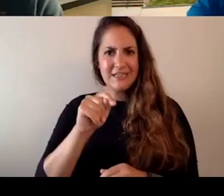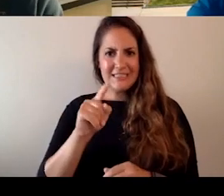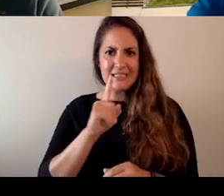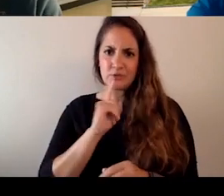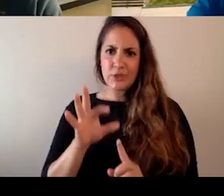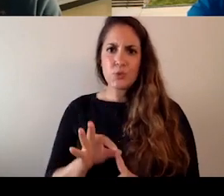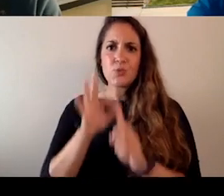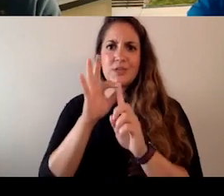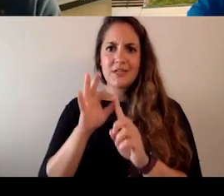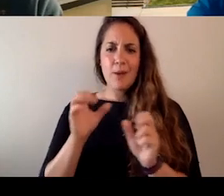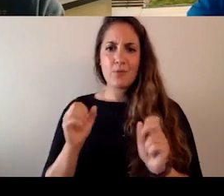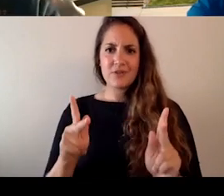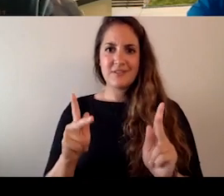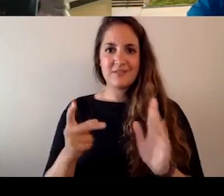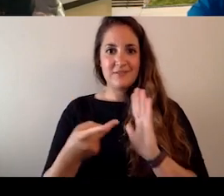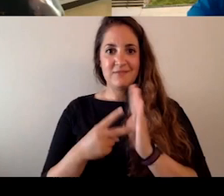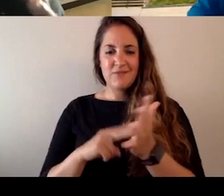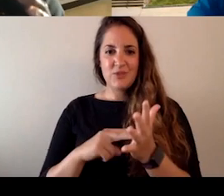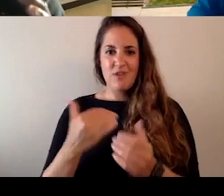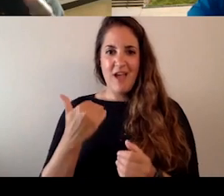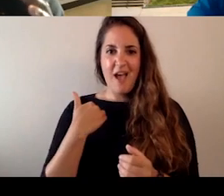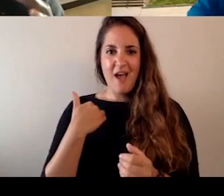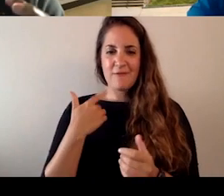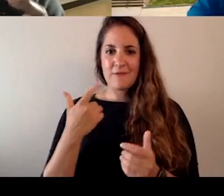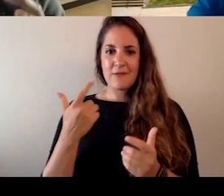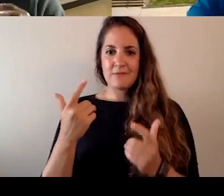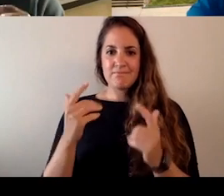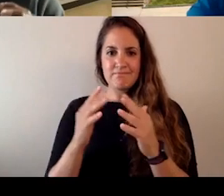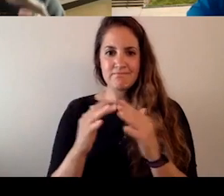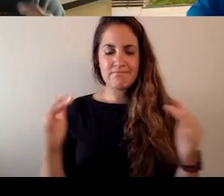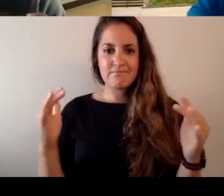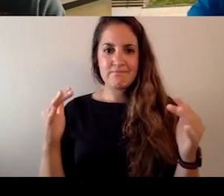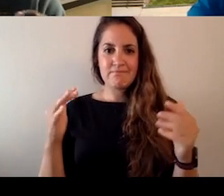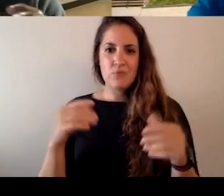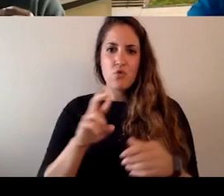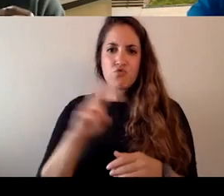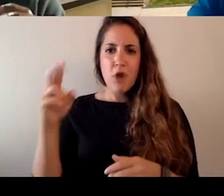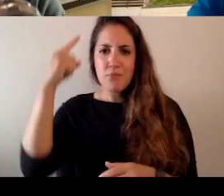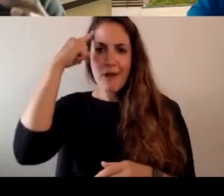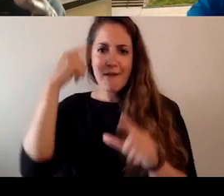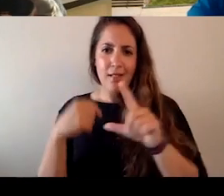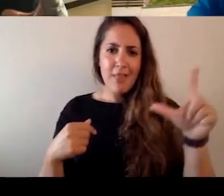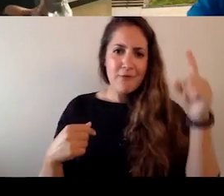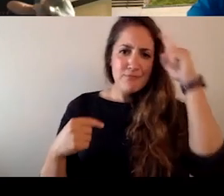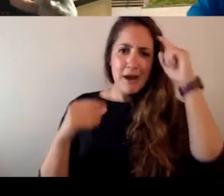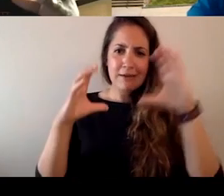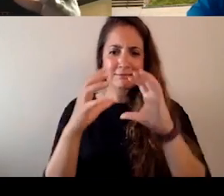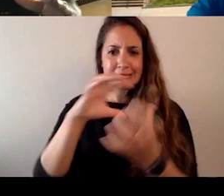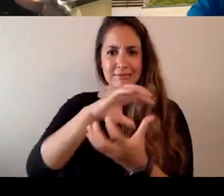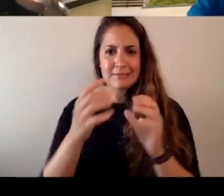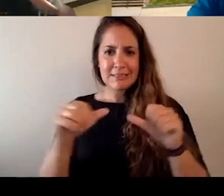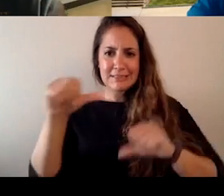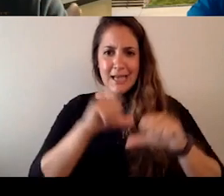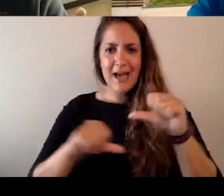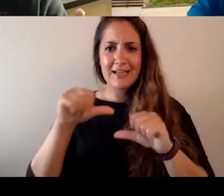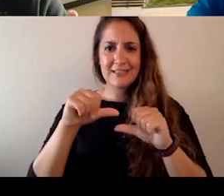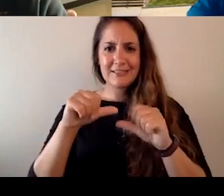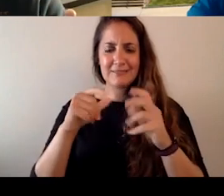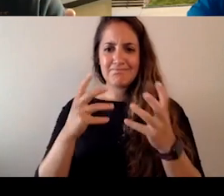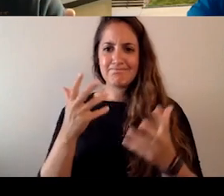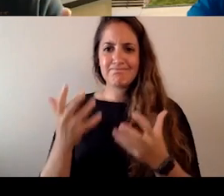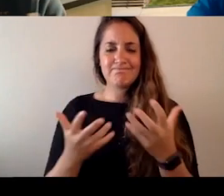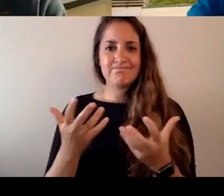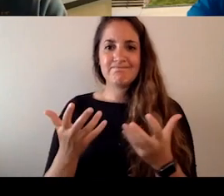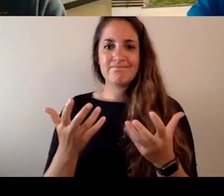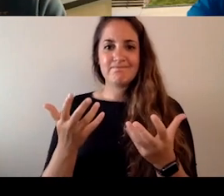Where you get this this conglomeration of right brain and left brain art, science and, you know, the different students